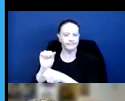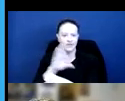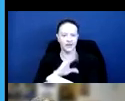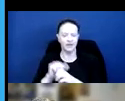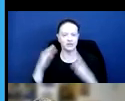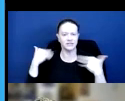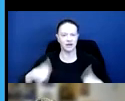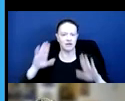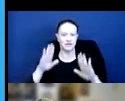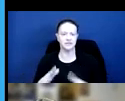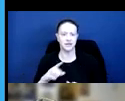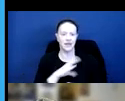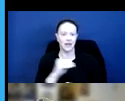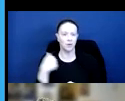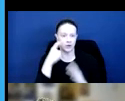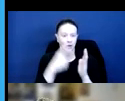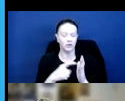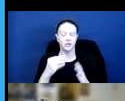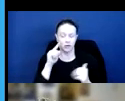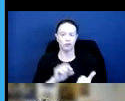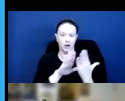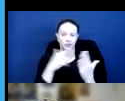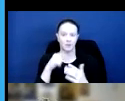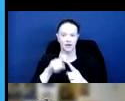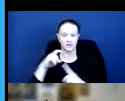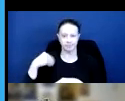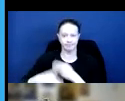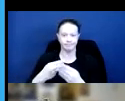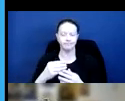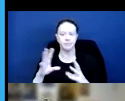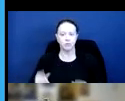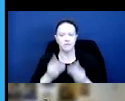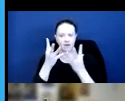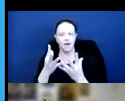All right. So, who is OHEA? And maybe you're not familiar.